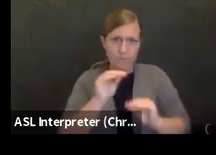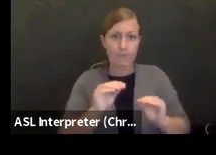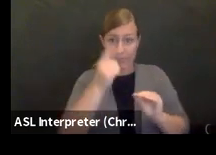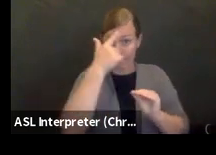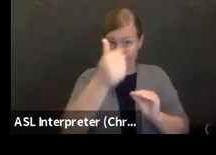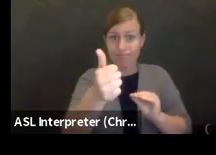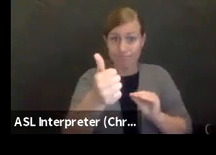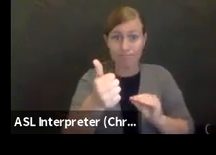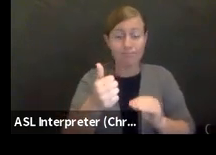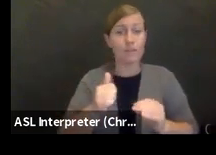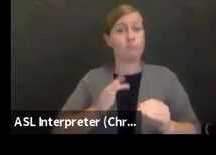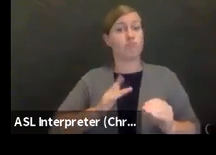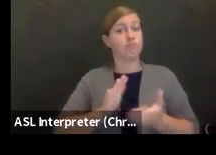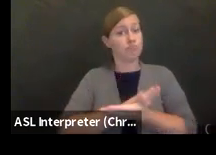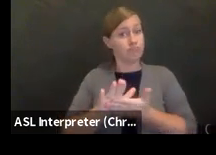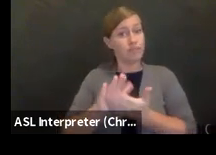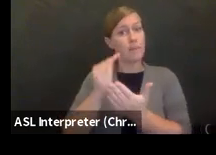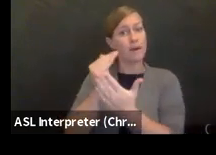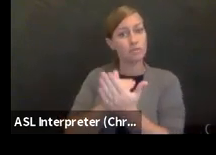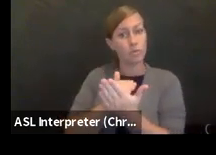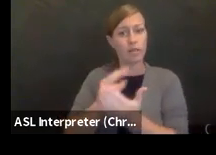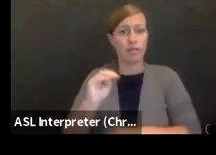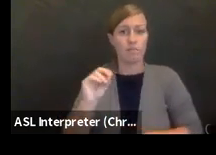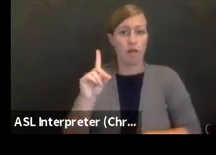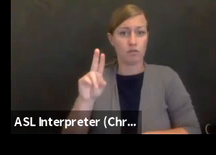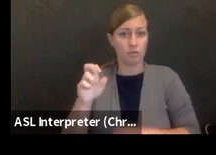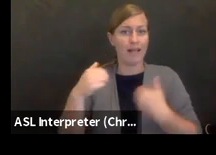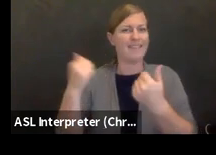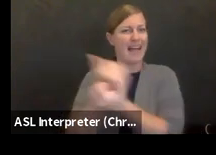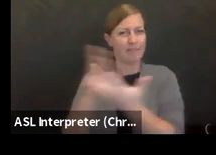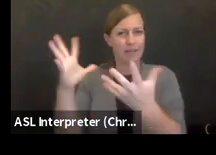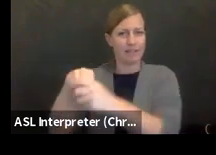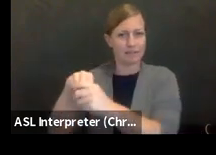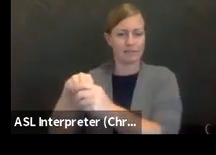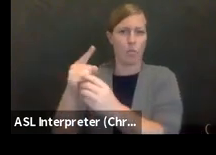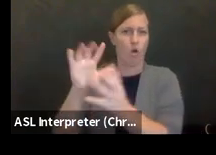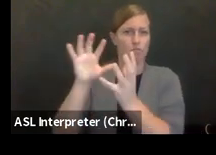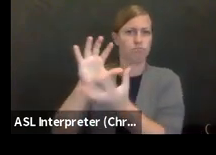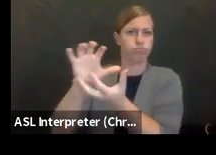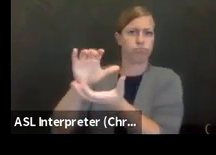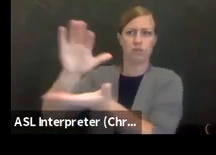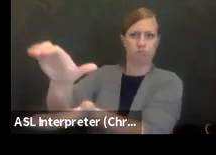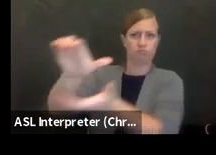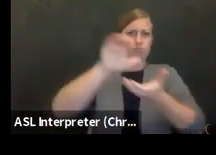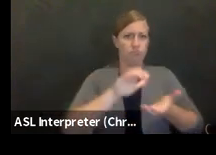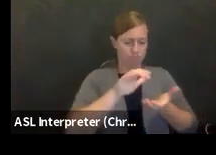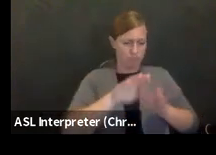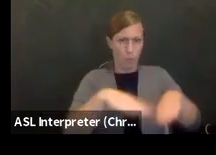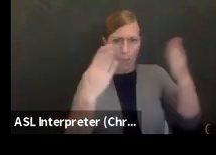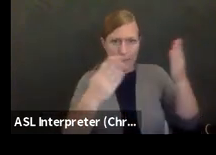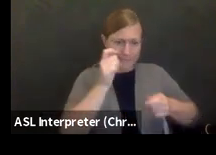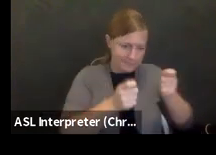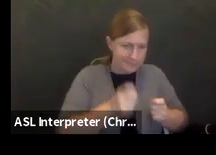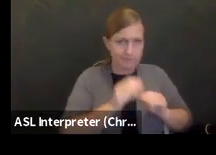ESD 113 - Andrew Hickman: So a module has kind of everything put into one. It is one of the ways to organize your course if you choose to organize it that way.